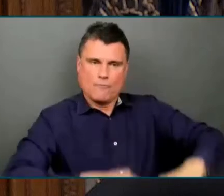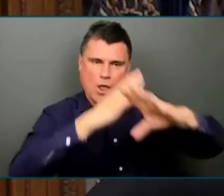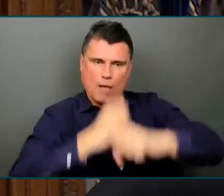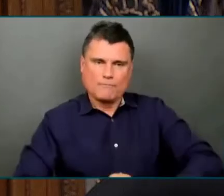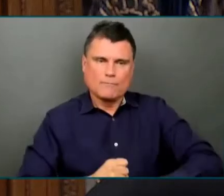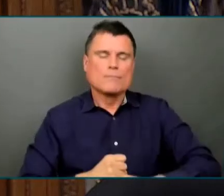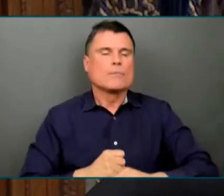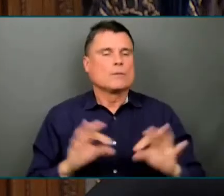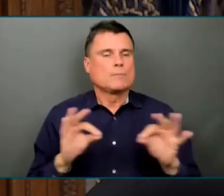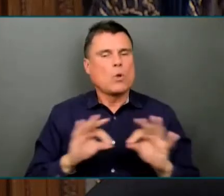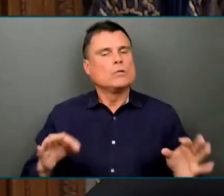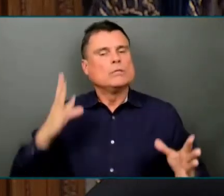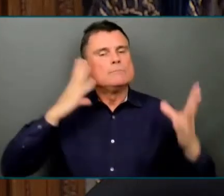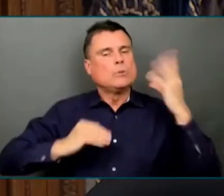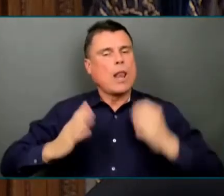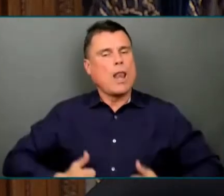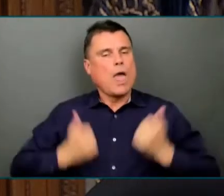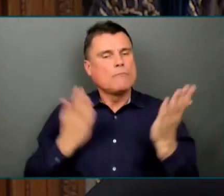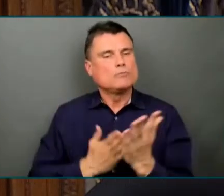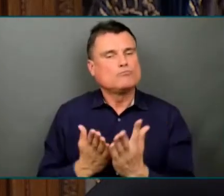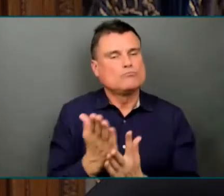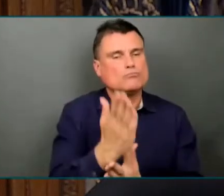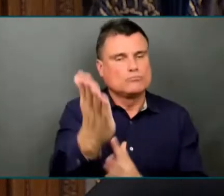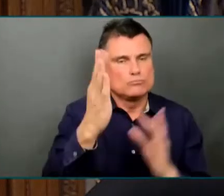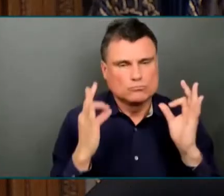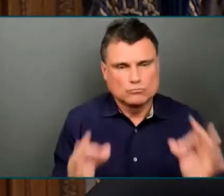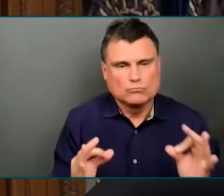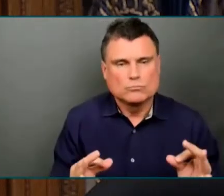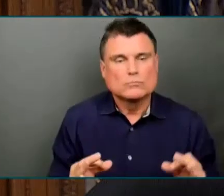Passing this legislation demonstrates that this government and, truly,